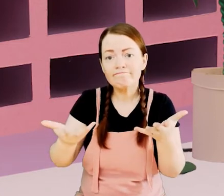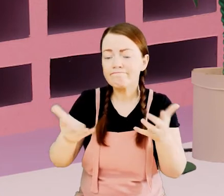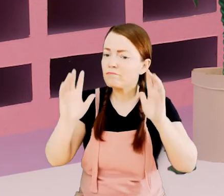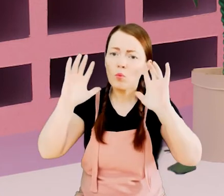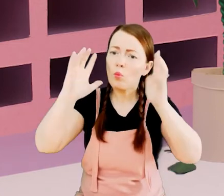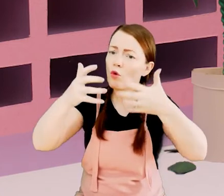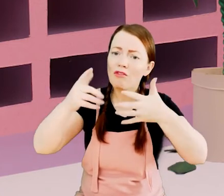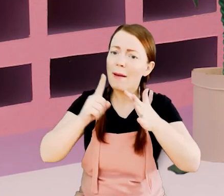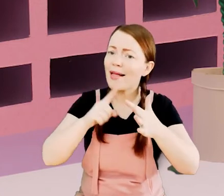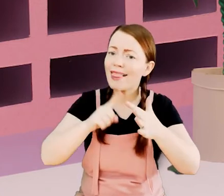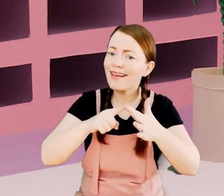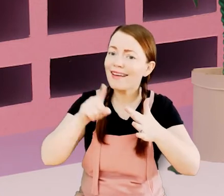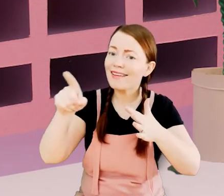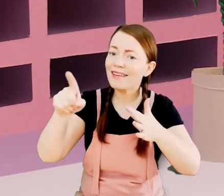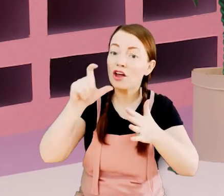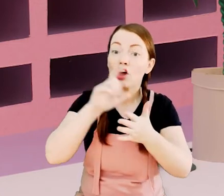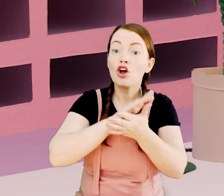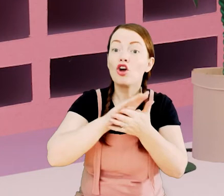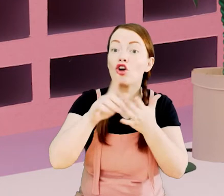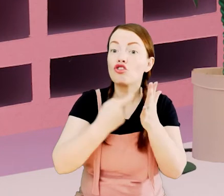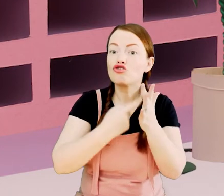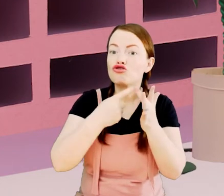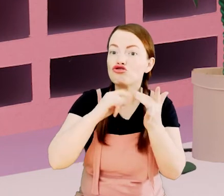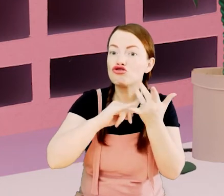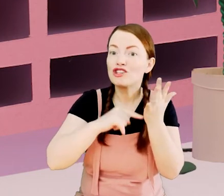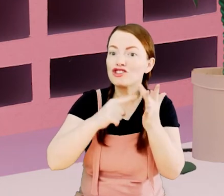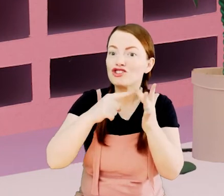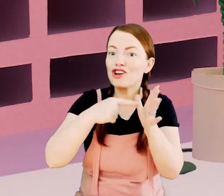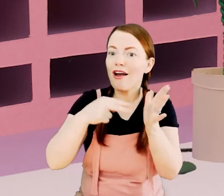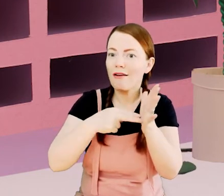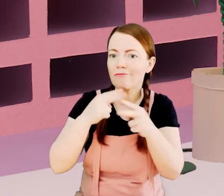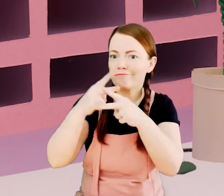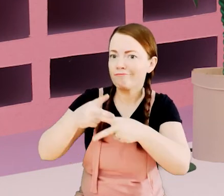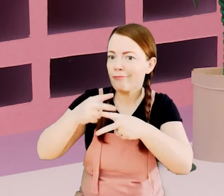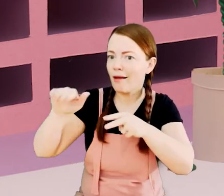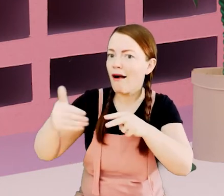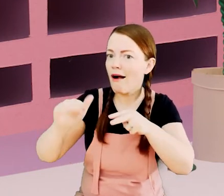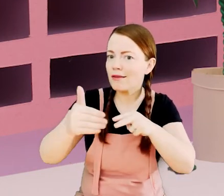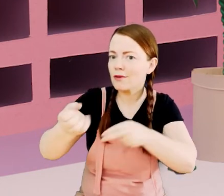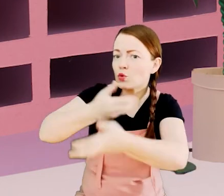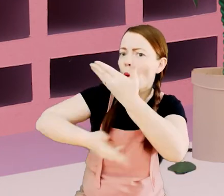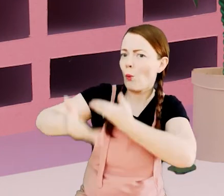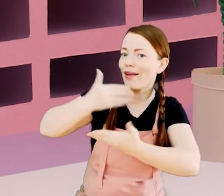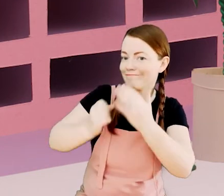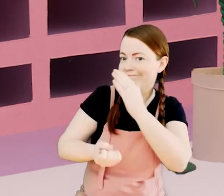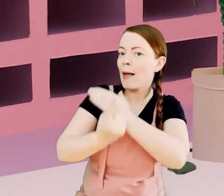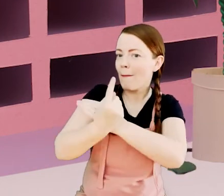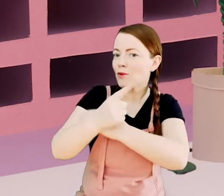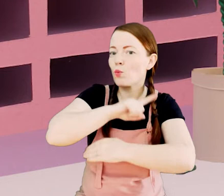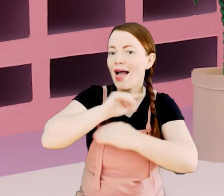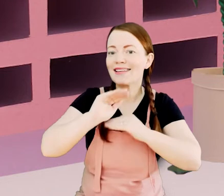Don't worry Emily. Christian, who takes care of our garden, told me that this happens as the seasons change.